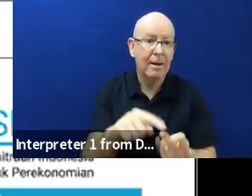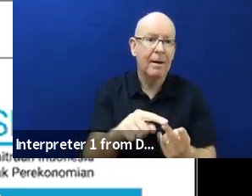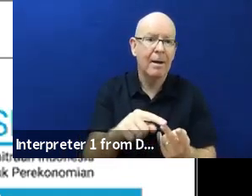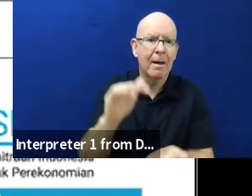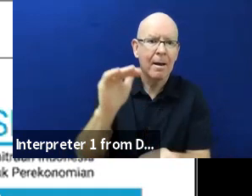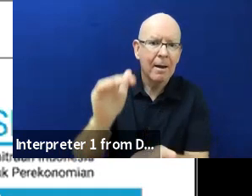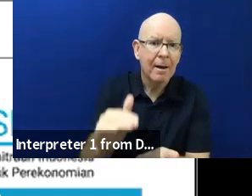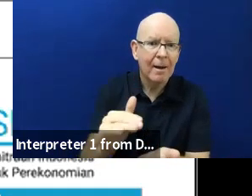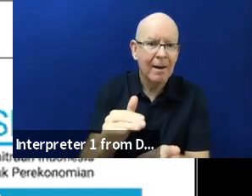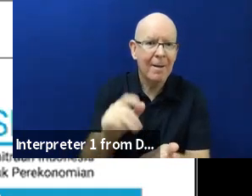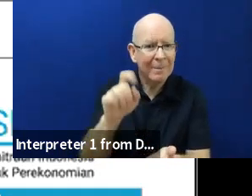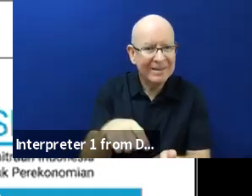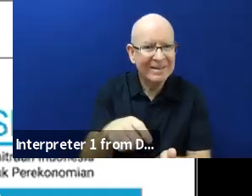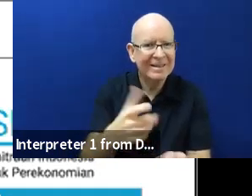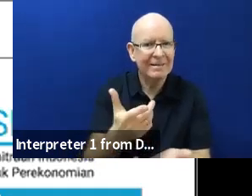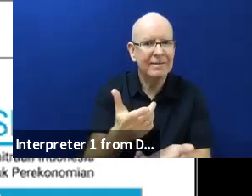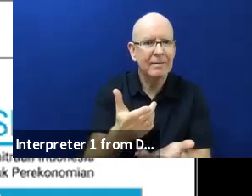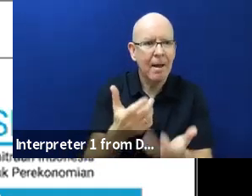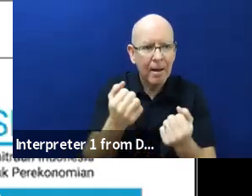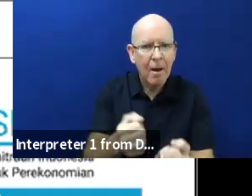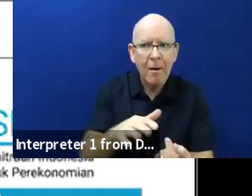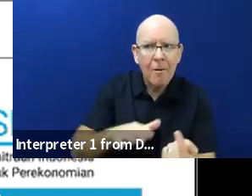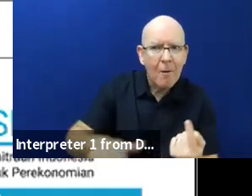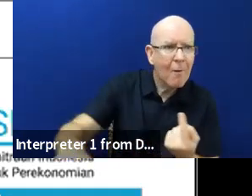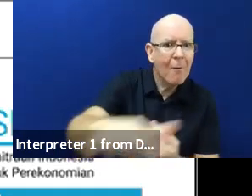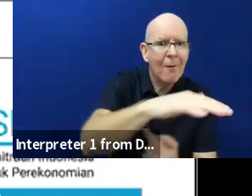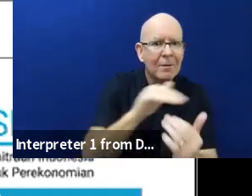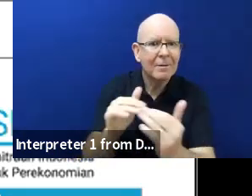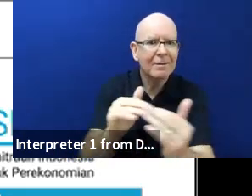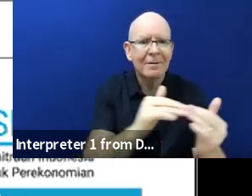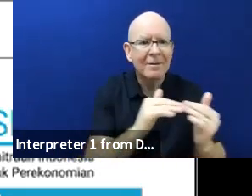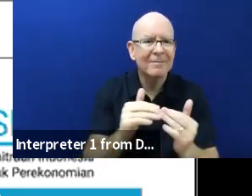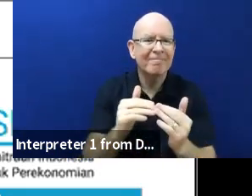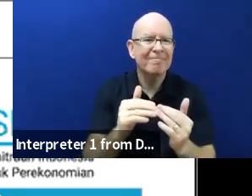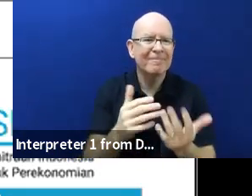in the Philippines the cost of disability for children with disabilities and their families